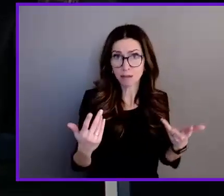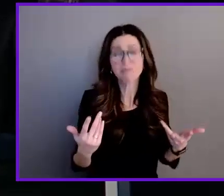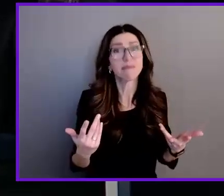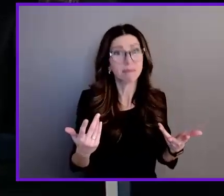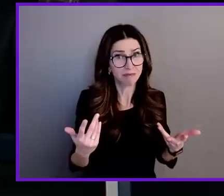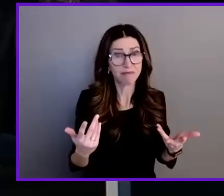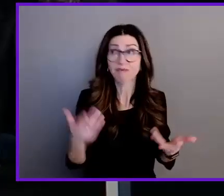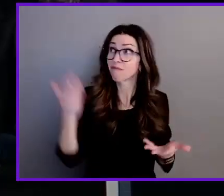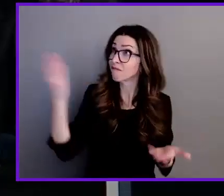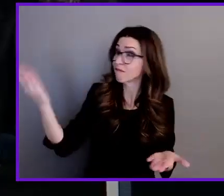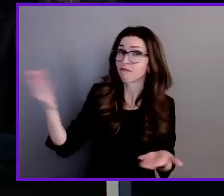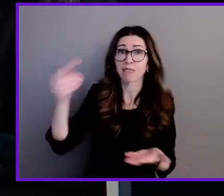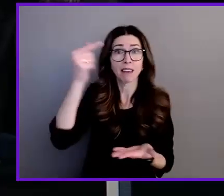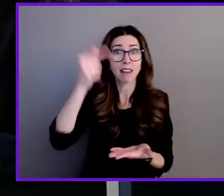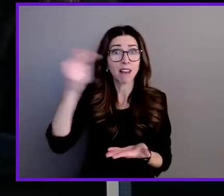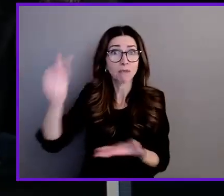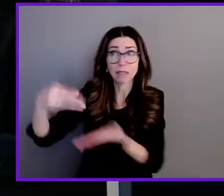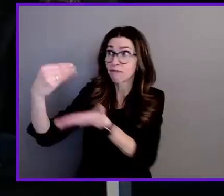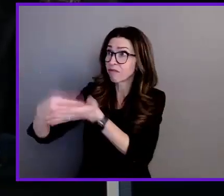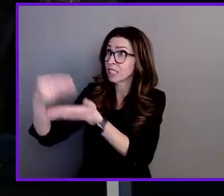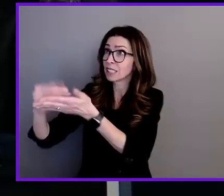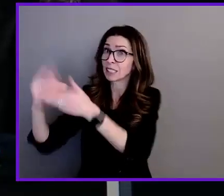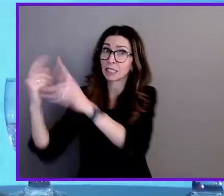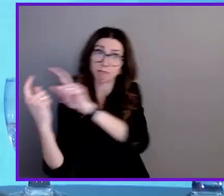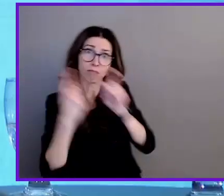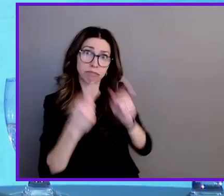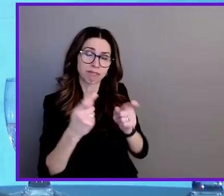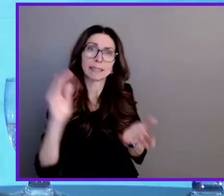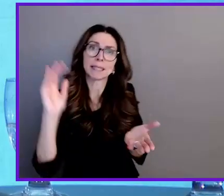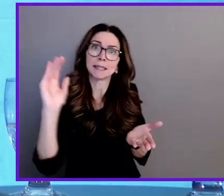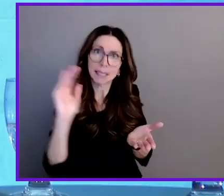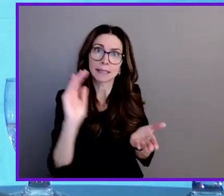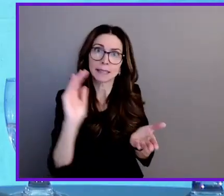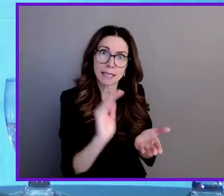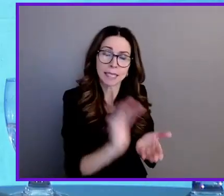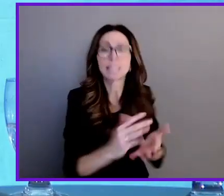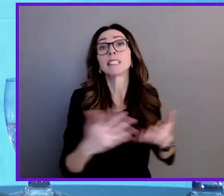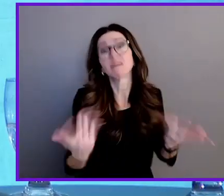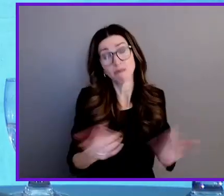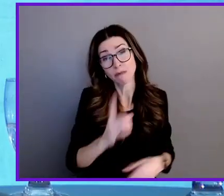with the pandemic. All of that is hitting the sector very hard and especially